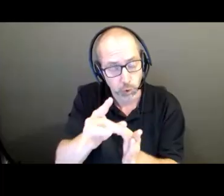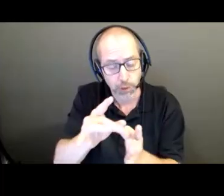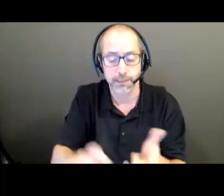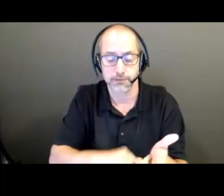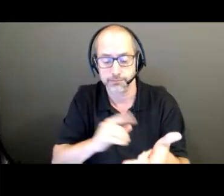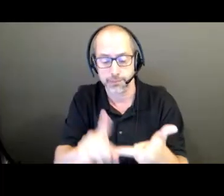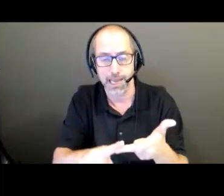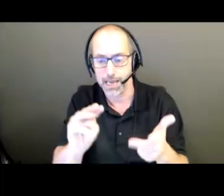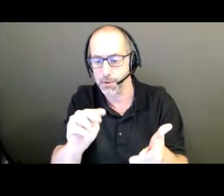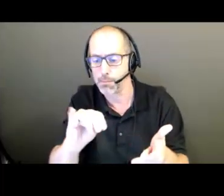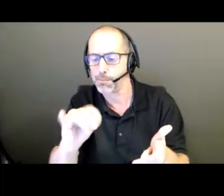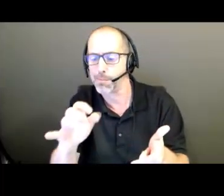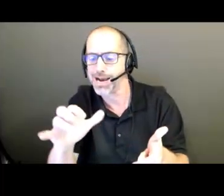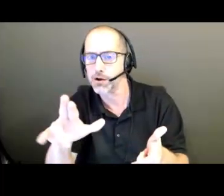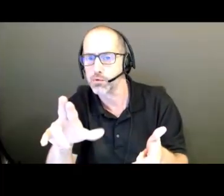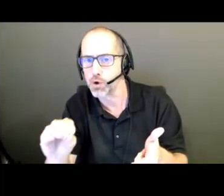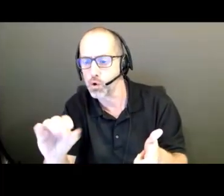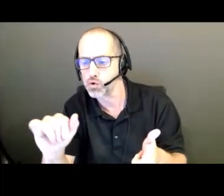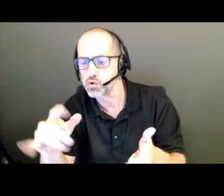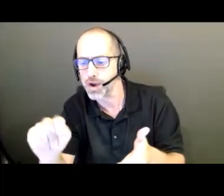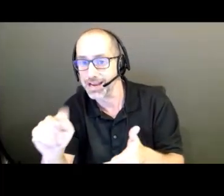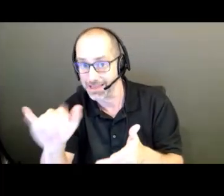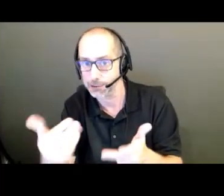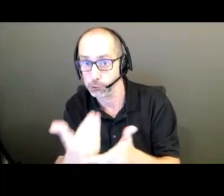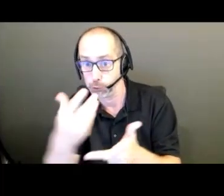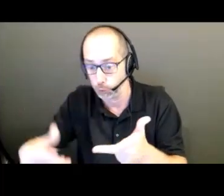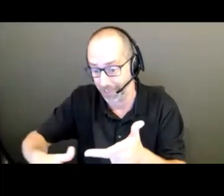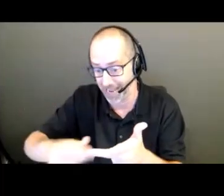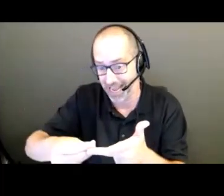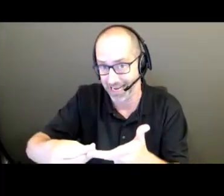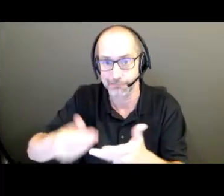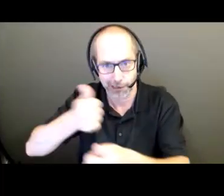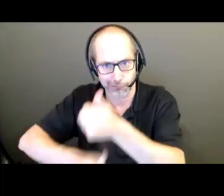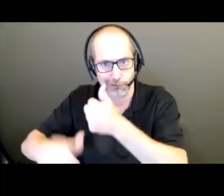Micro-grants is a brand new funding opportunity at Council that will fund